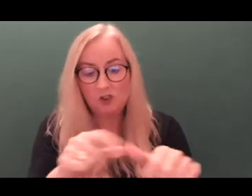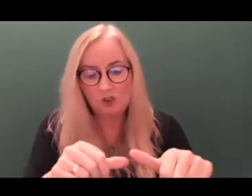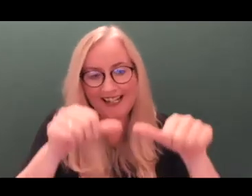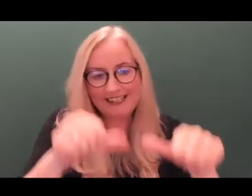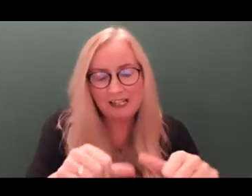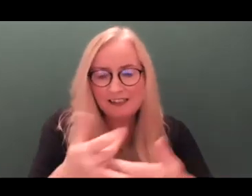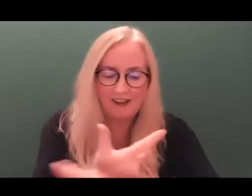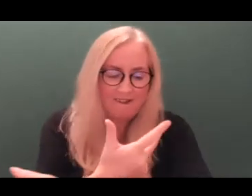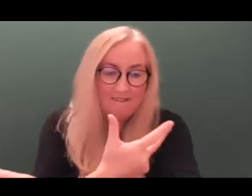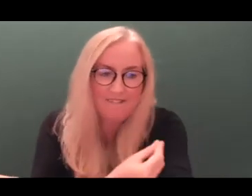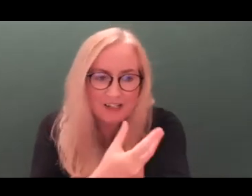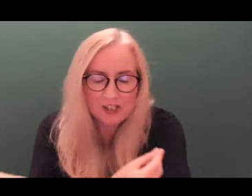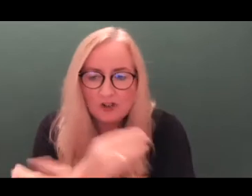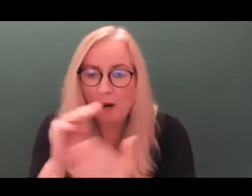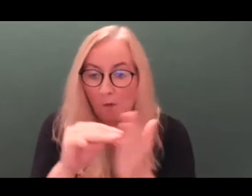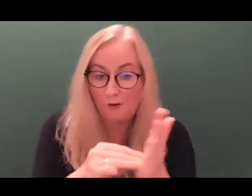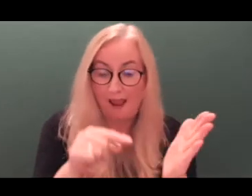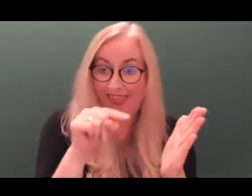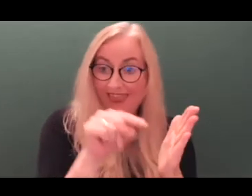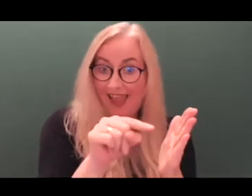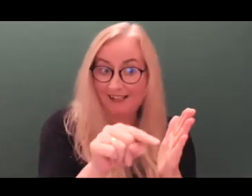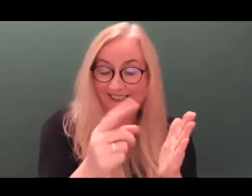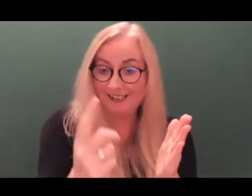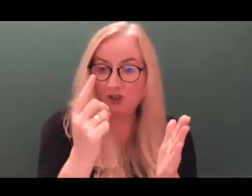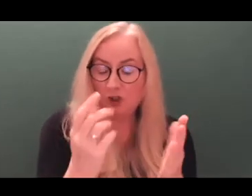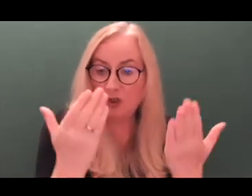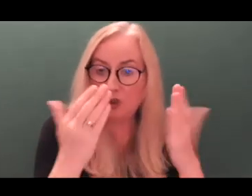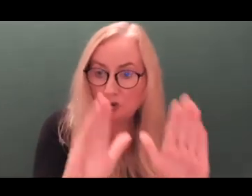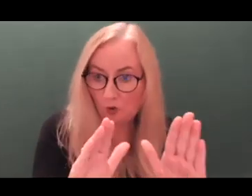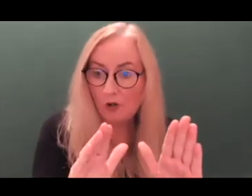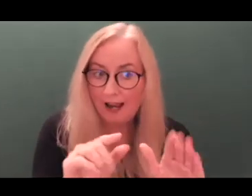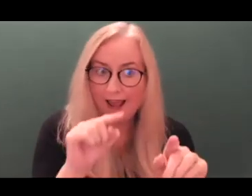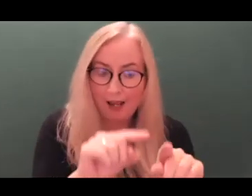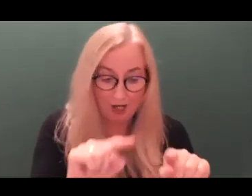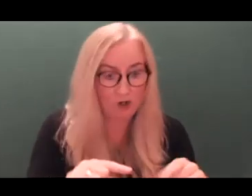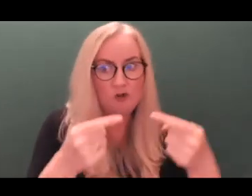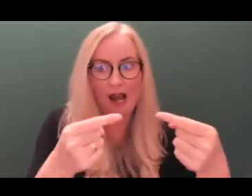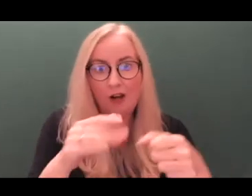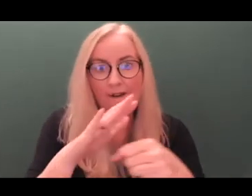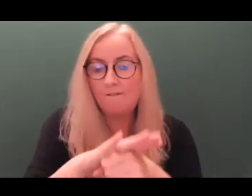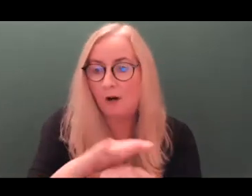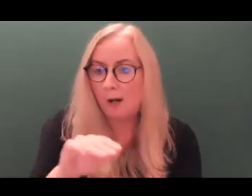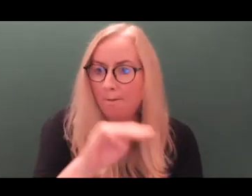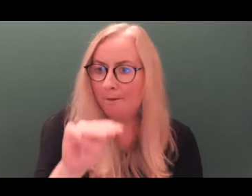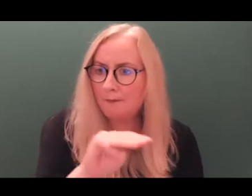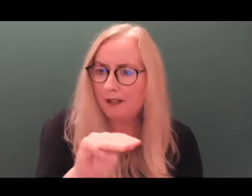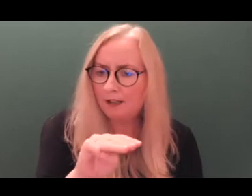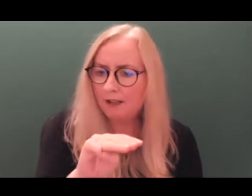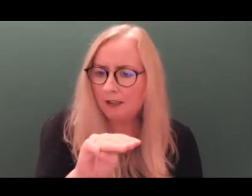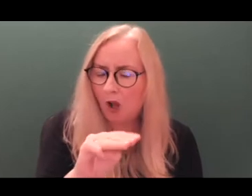Programme really highlighted that it is a challenge for people to understand that they don't